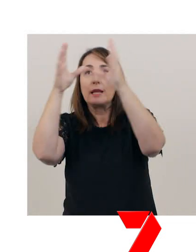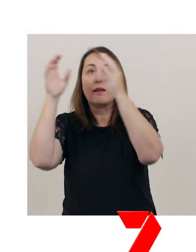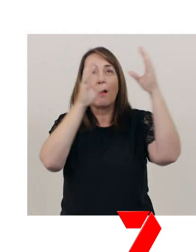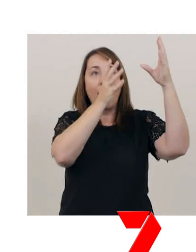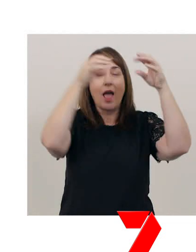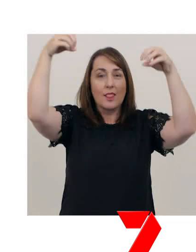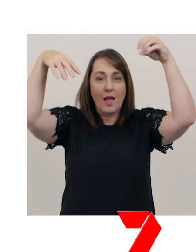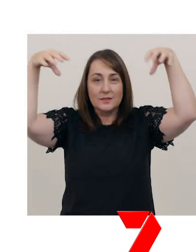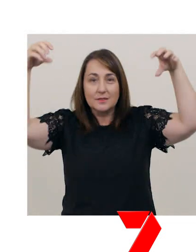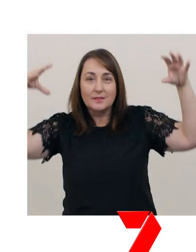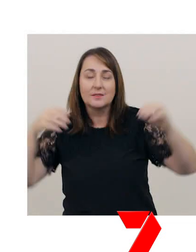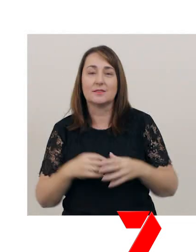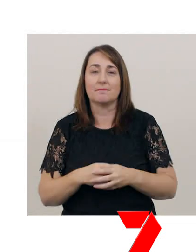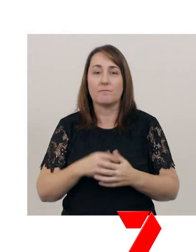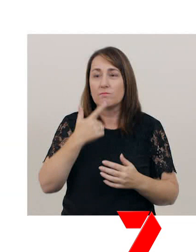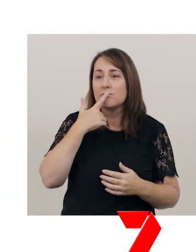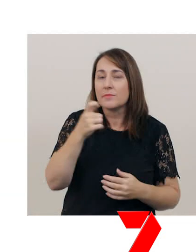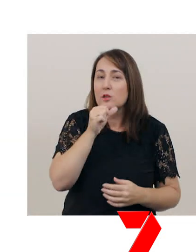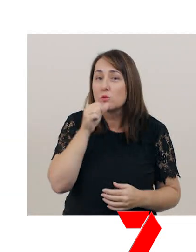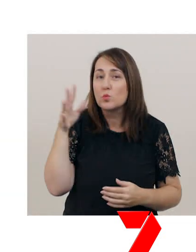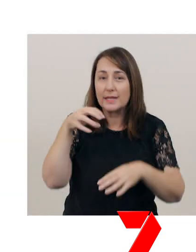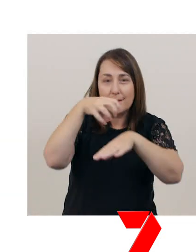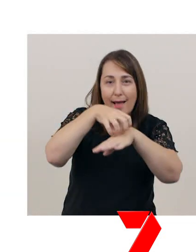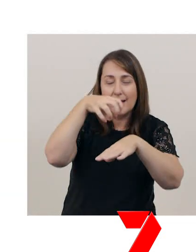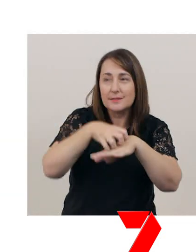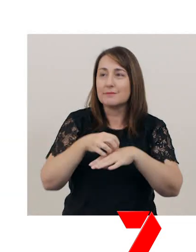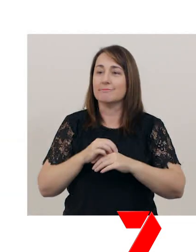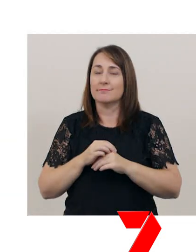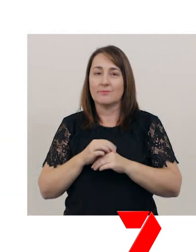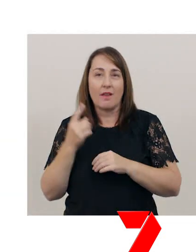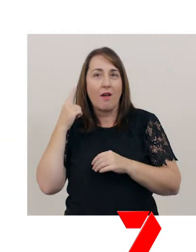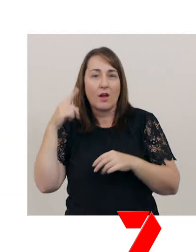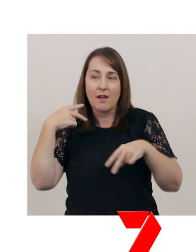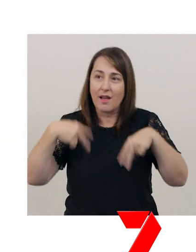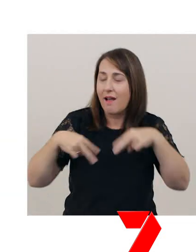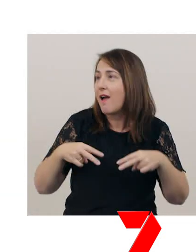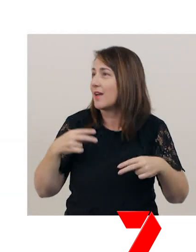She tasted the delicious, sweet bean cakes. She heard the fast, exciting music.